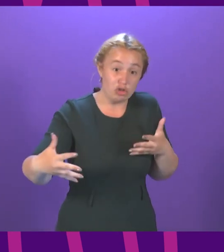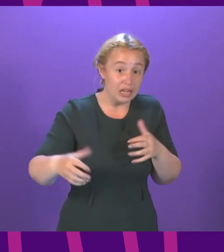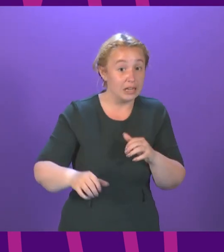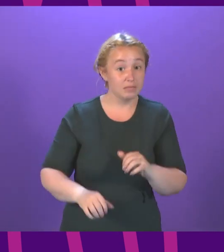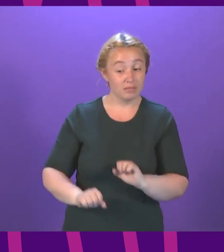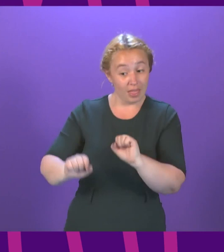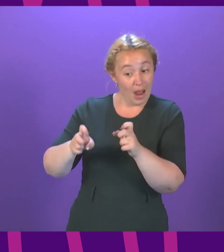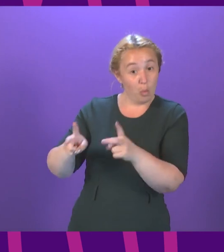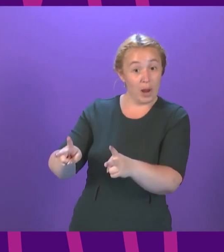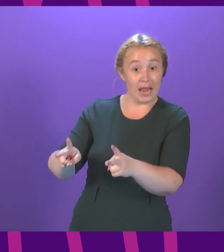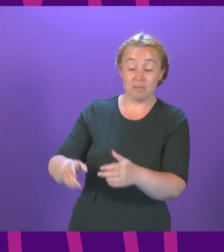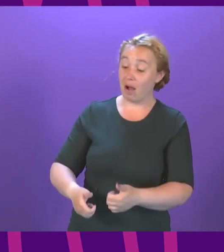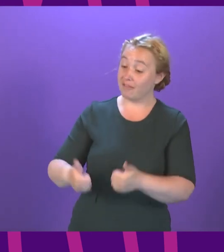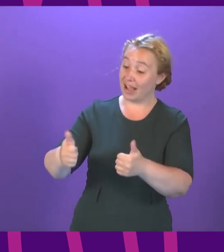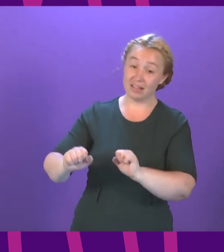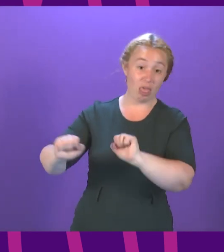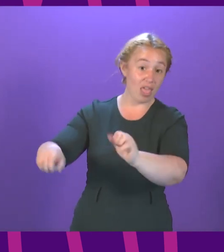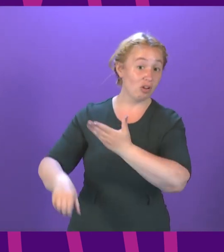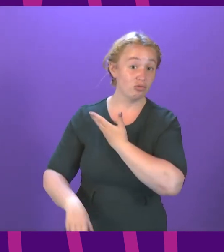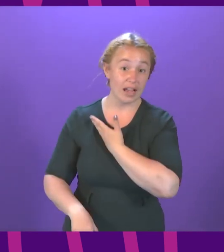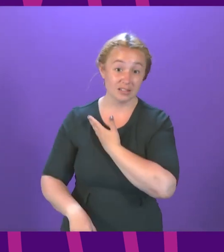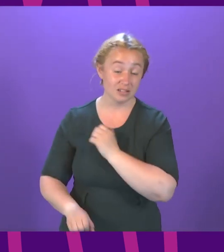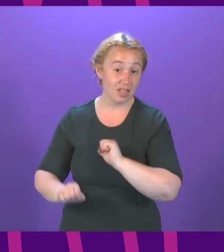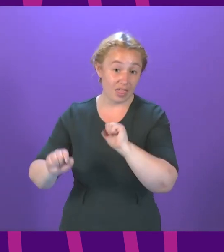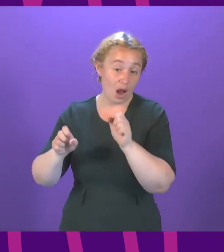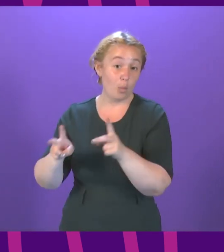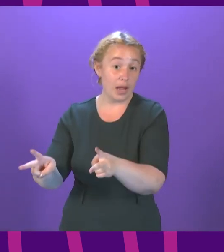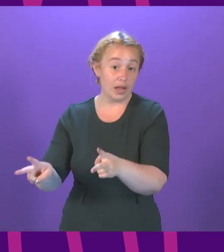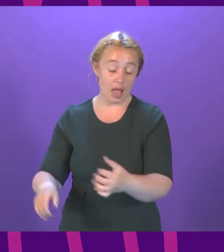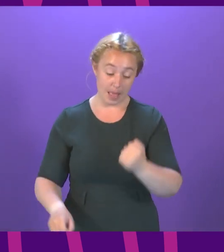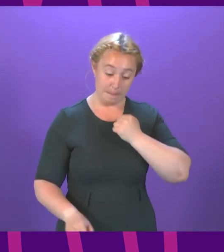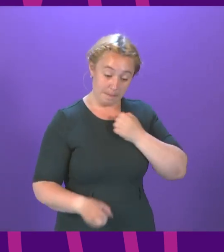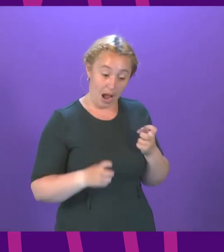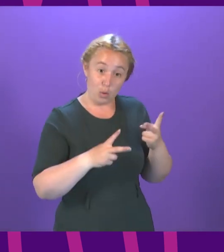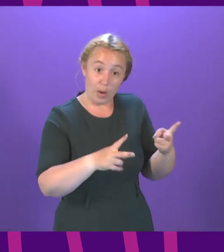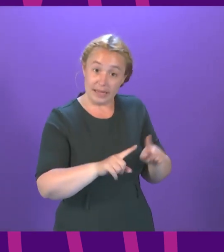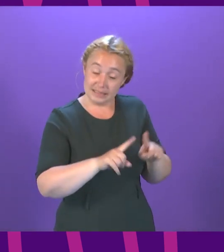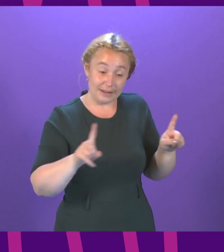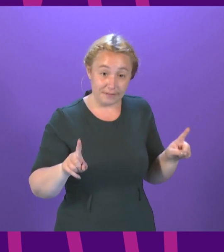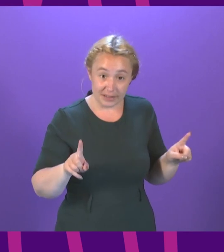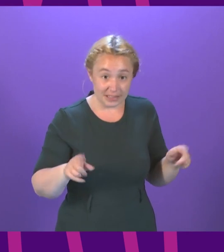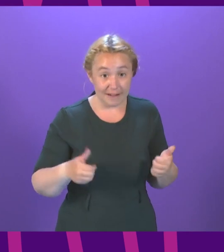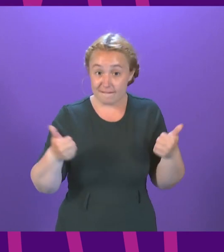but I defend their right to do what they think is right and my right to do likewise. We must manage